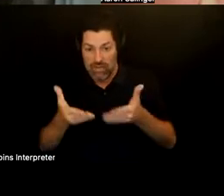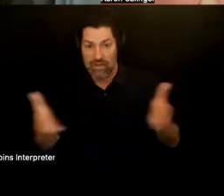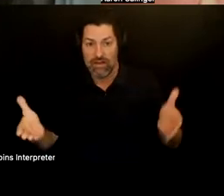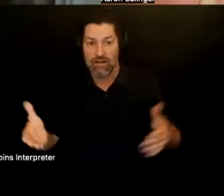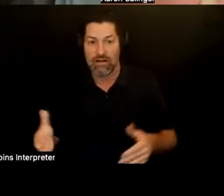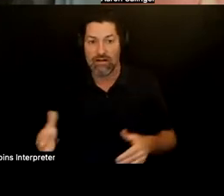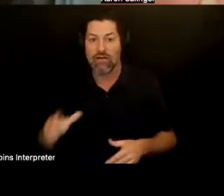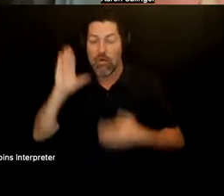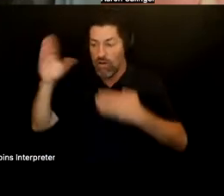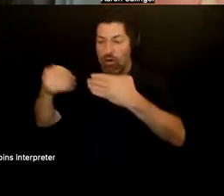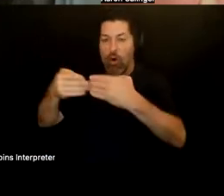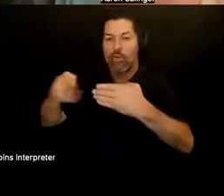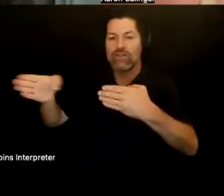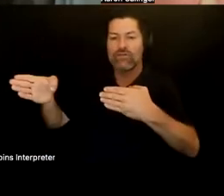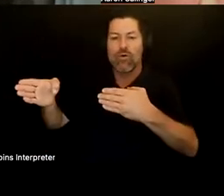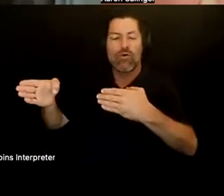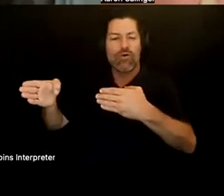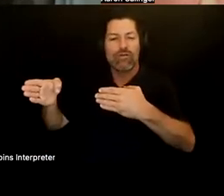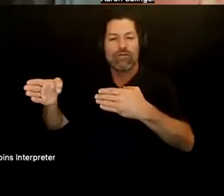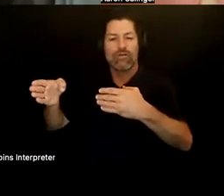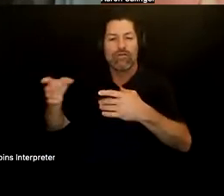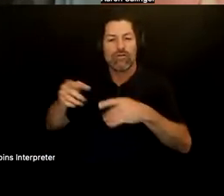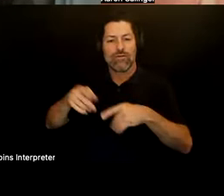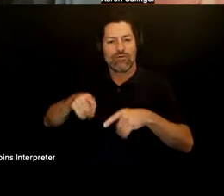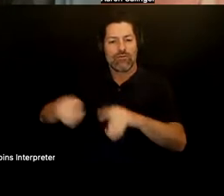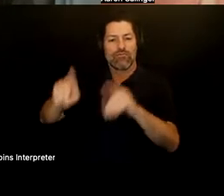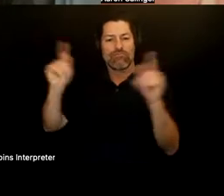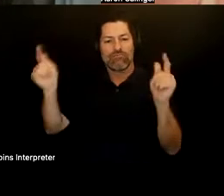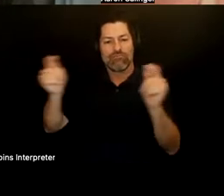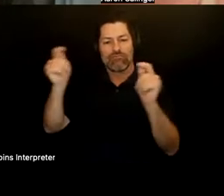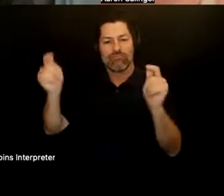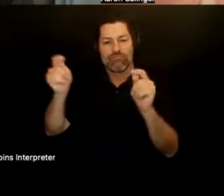the door at 19:50:02 a certain point in the cater to welcome